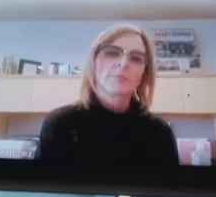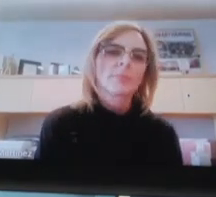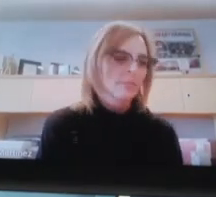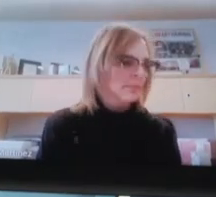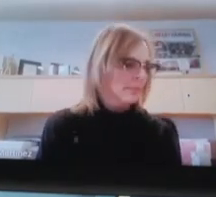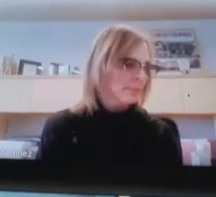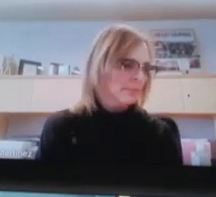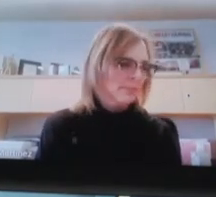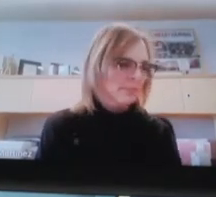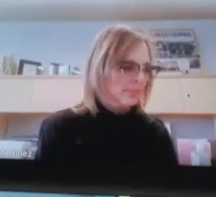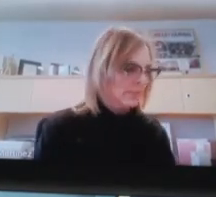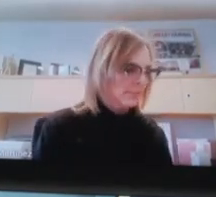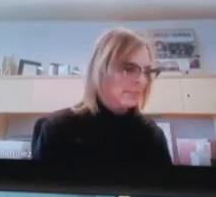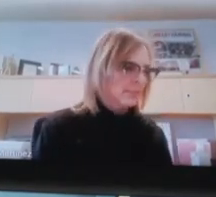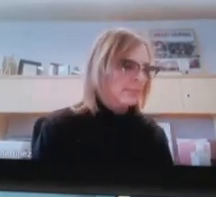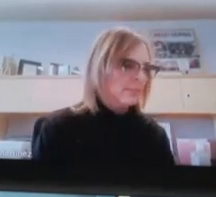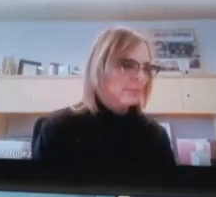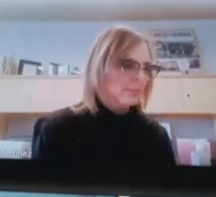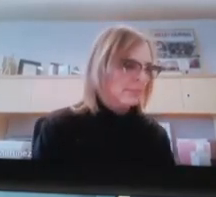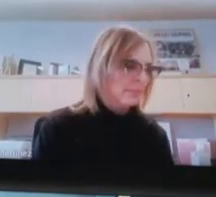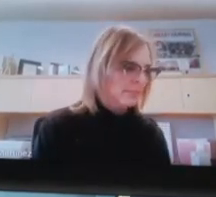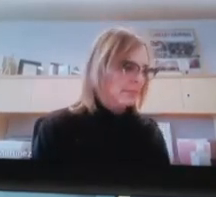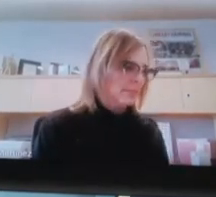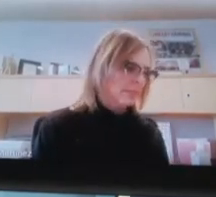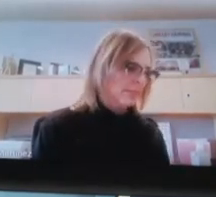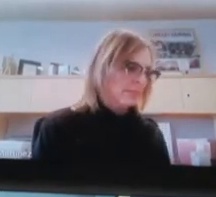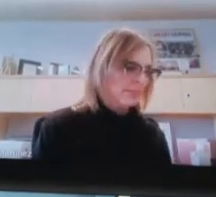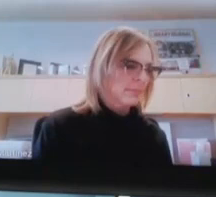moderate just to make it easier for everybody and so that I can repeat the